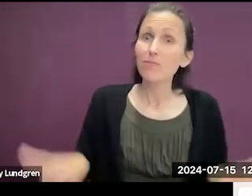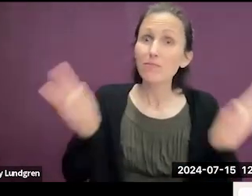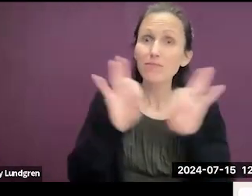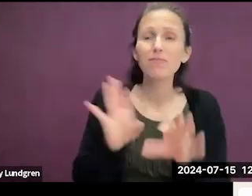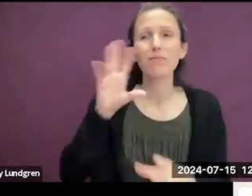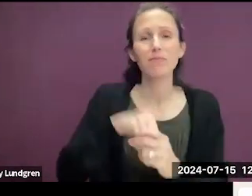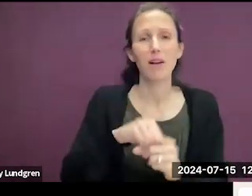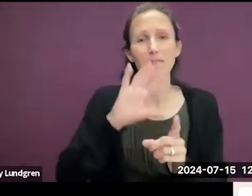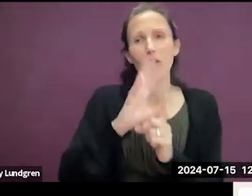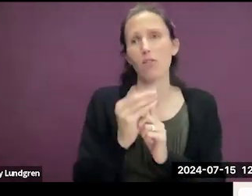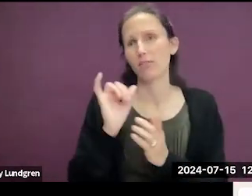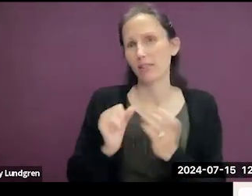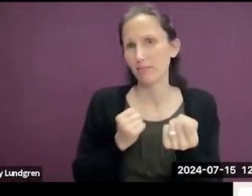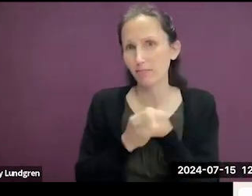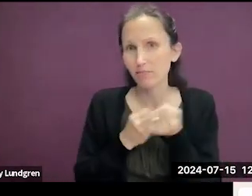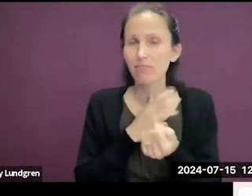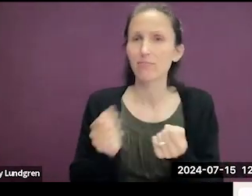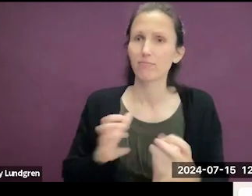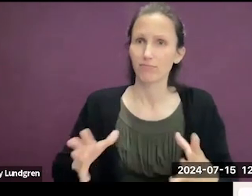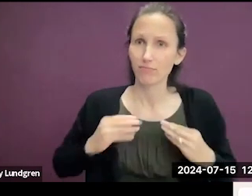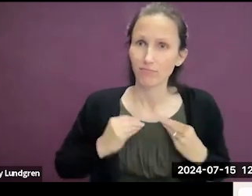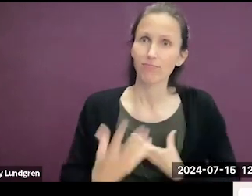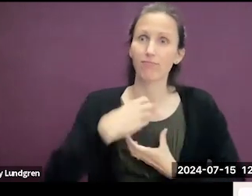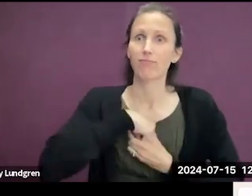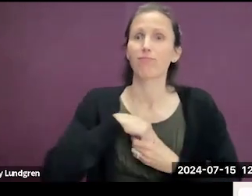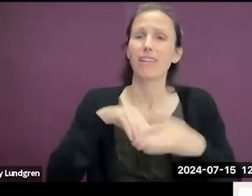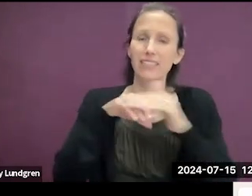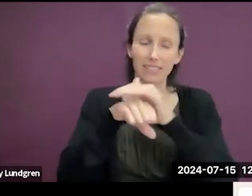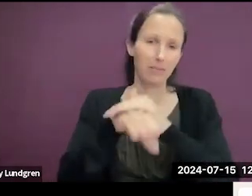that is supportive and embraces accessibility. So today we're going